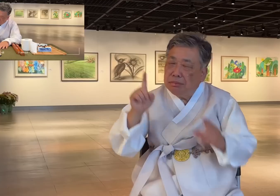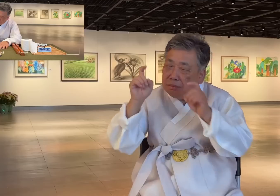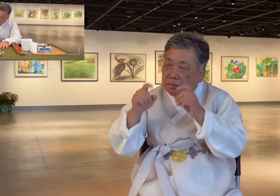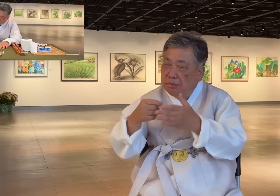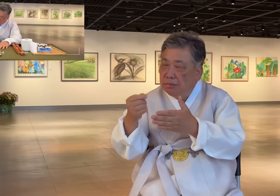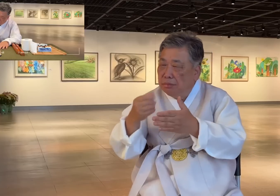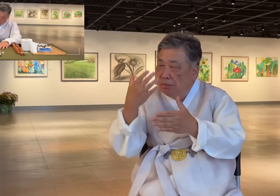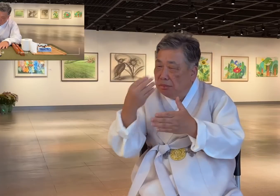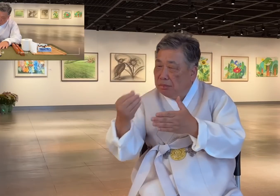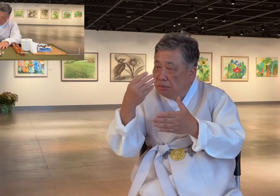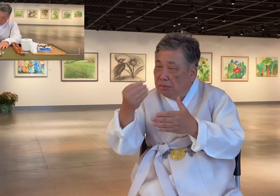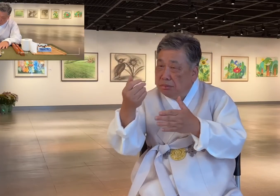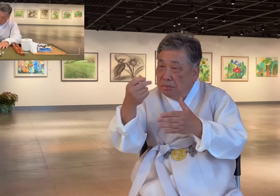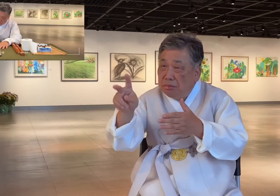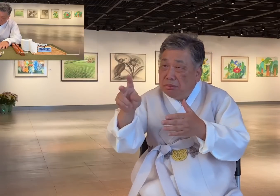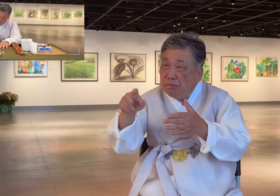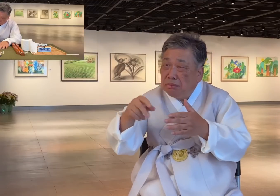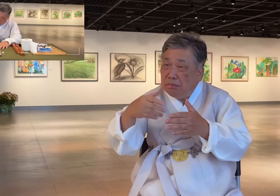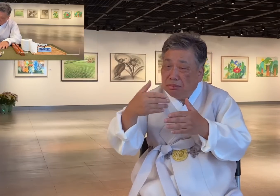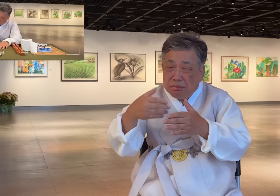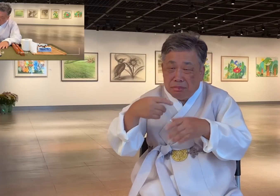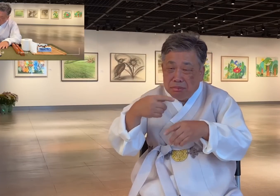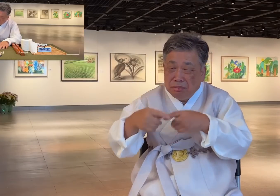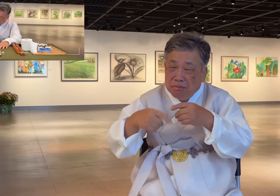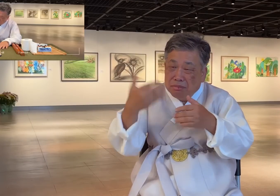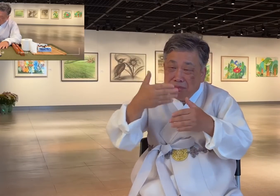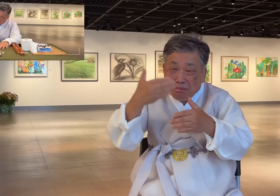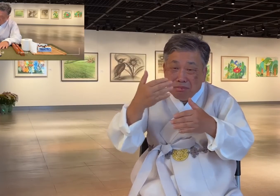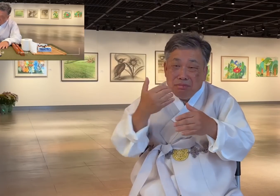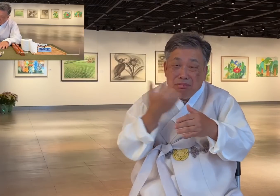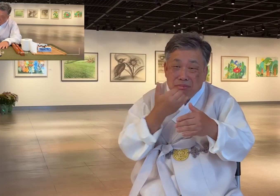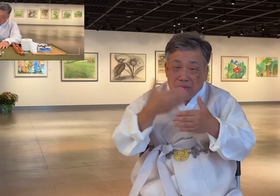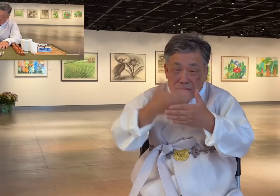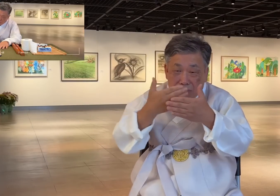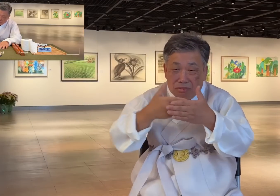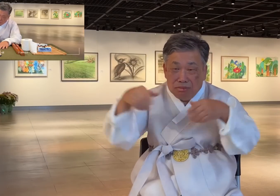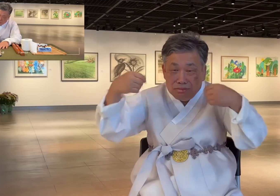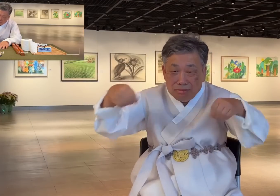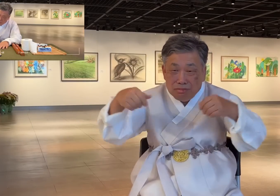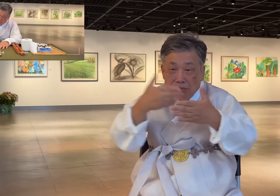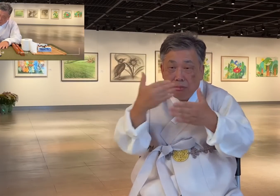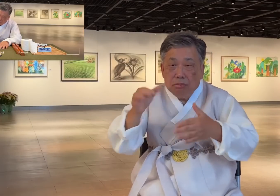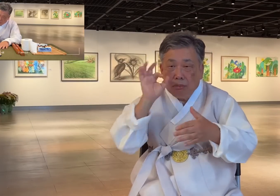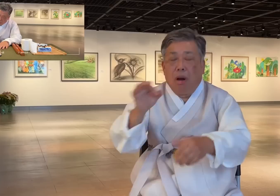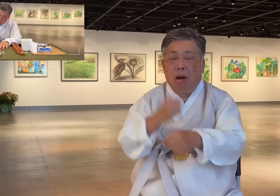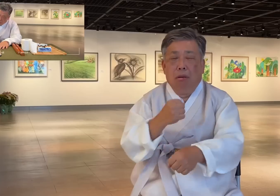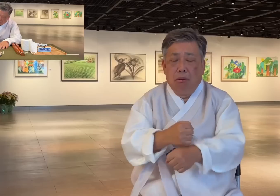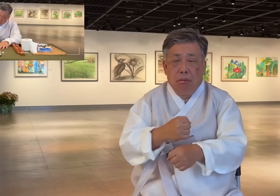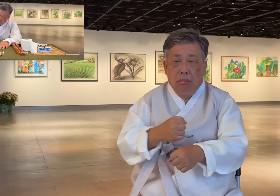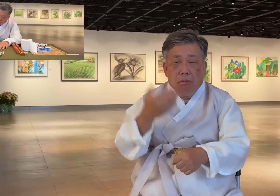Looking at photos, paintings, TV, and TV actors